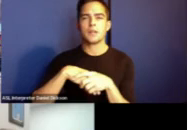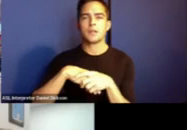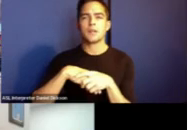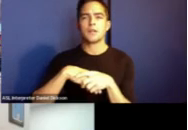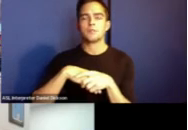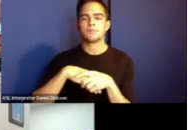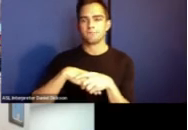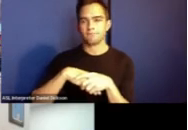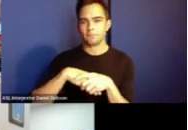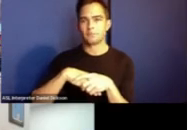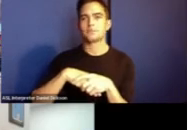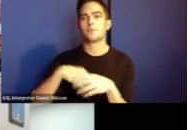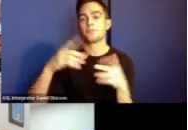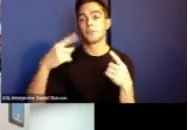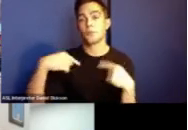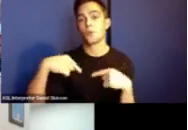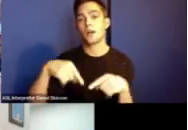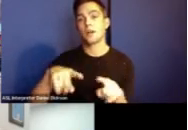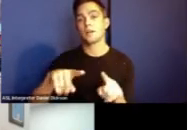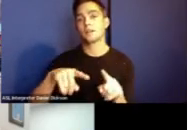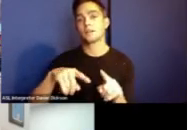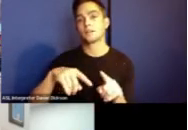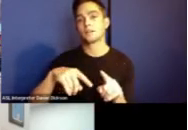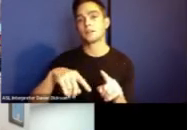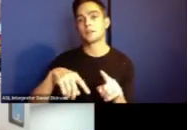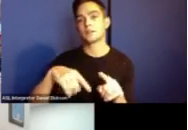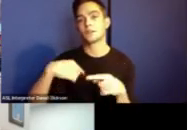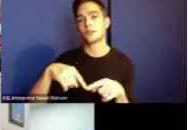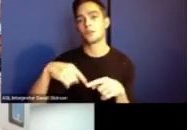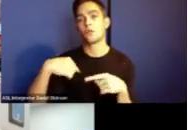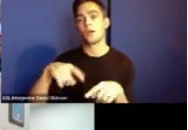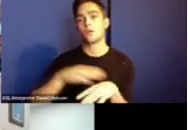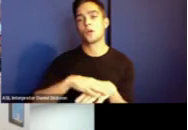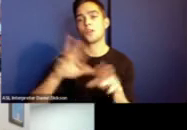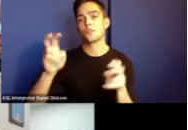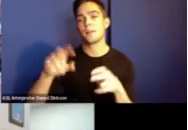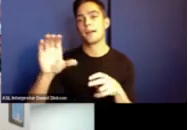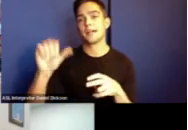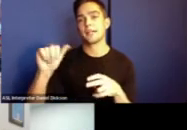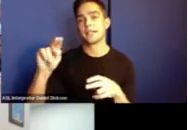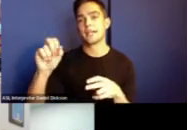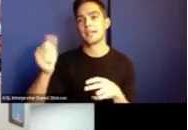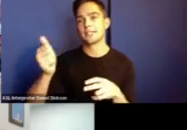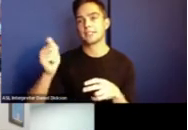another while while, while we're on the topic of the cans, can you share just a bit more about